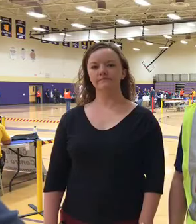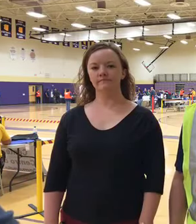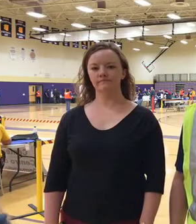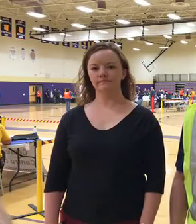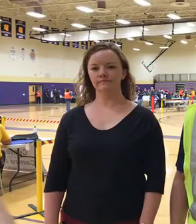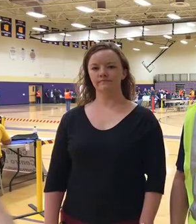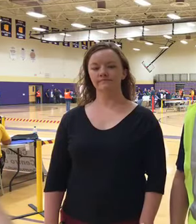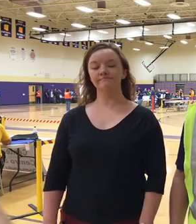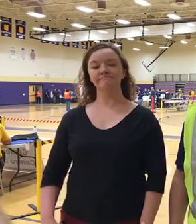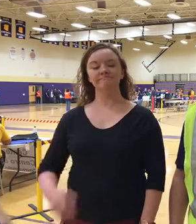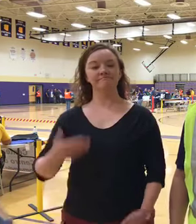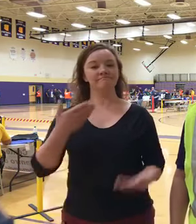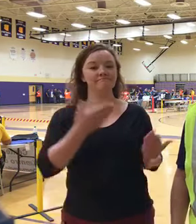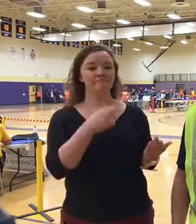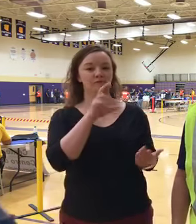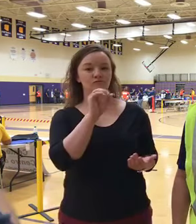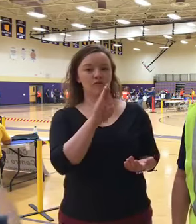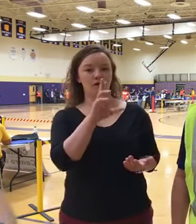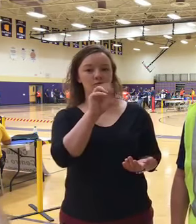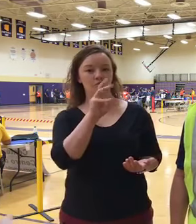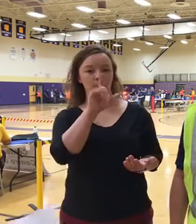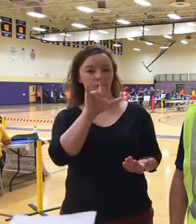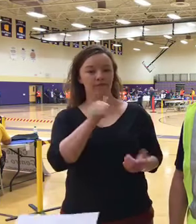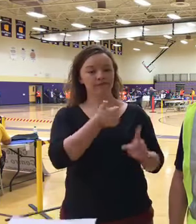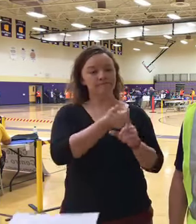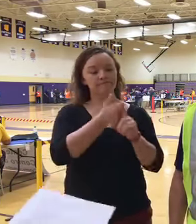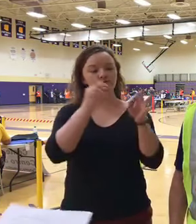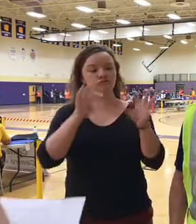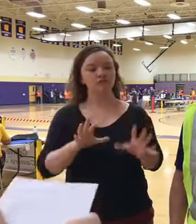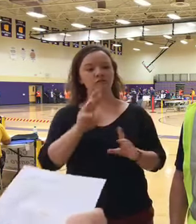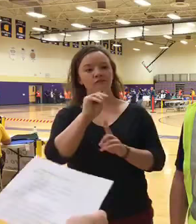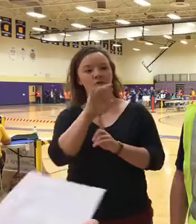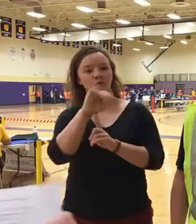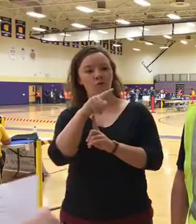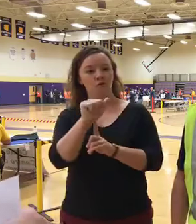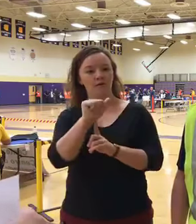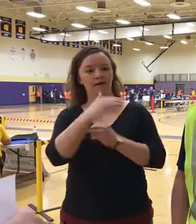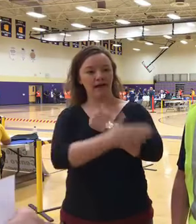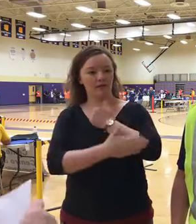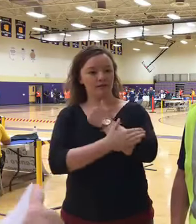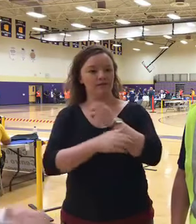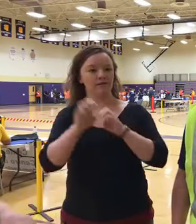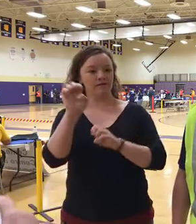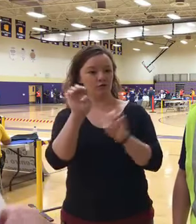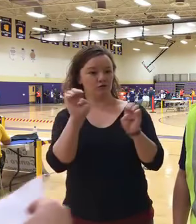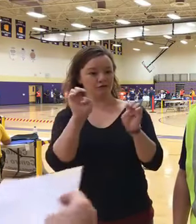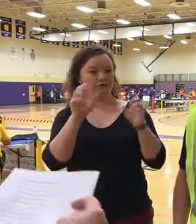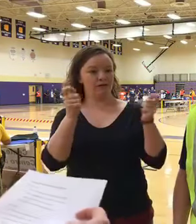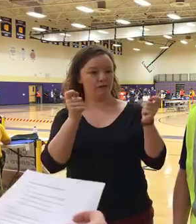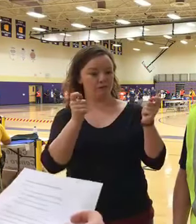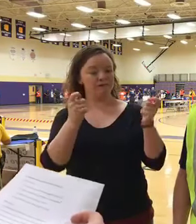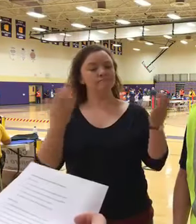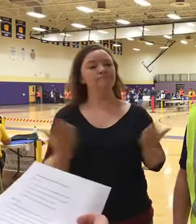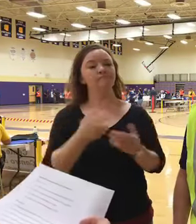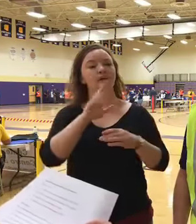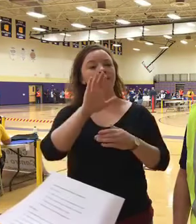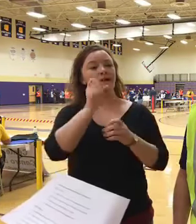We’re here with Rob Rowley, the Director of Maricopa County Department of Emergency Management at our annual Reception and Care Center exercise.